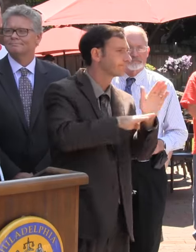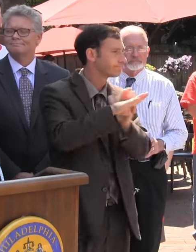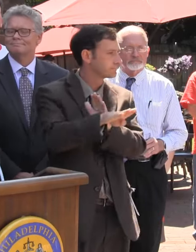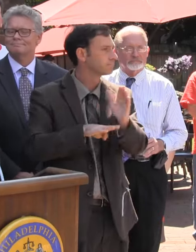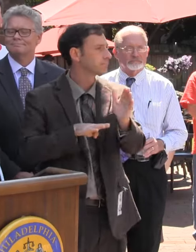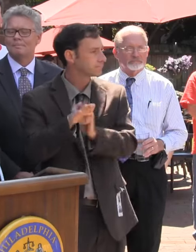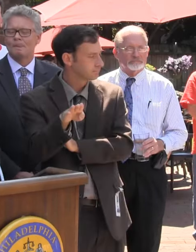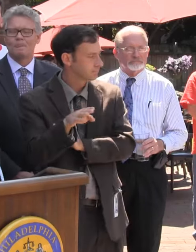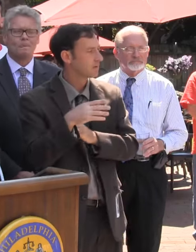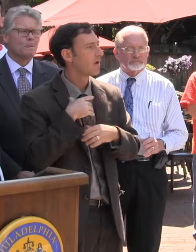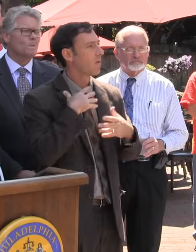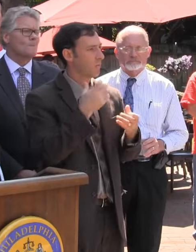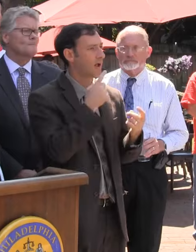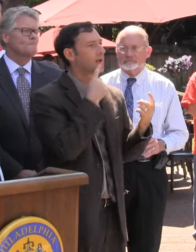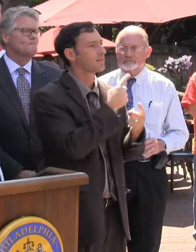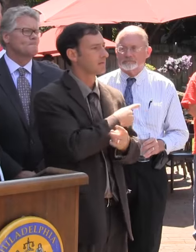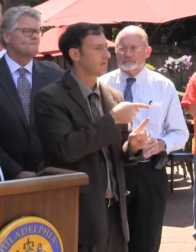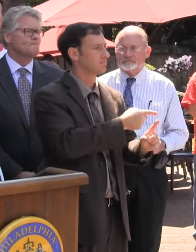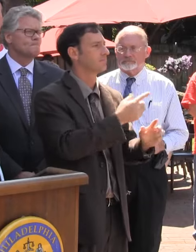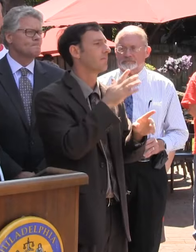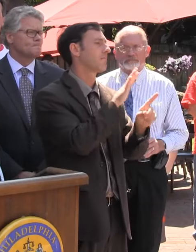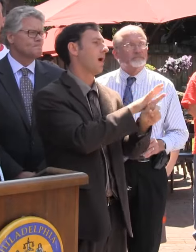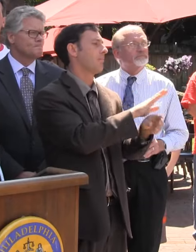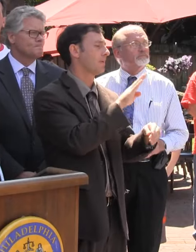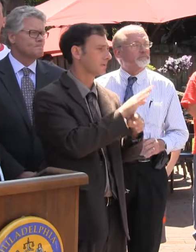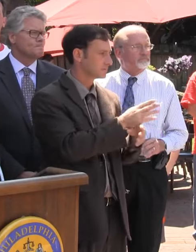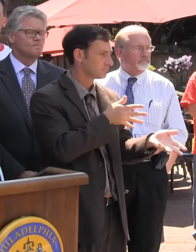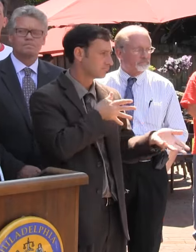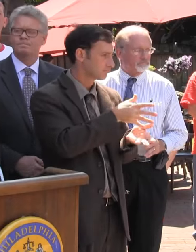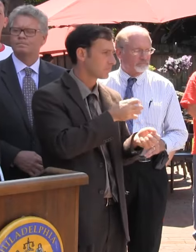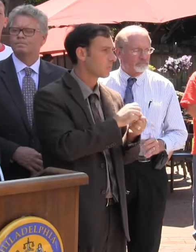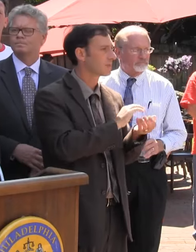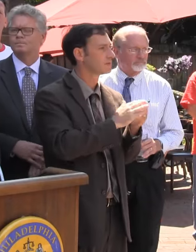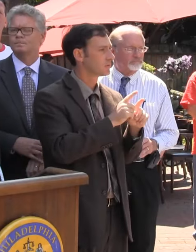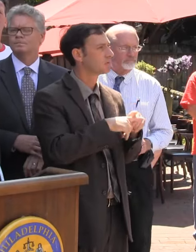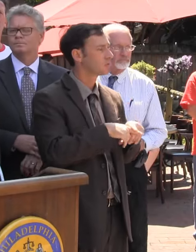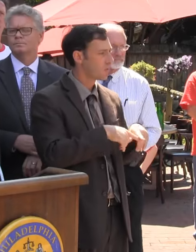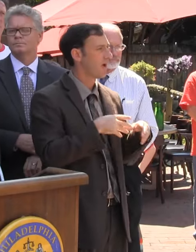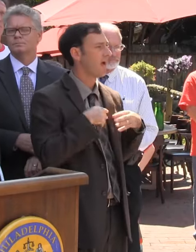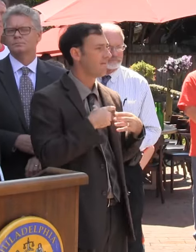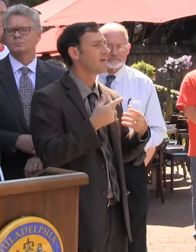that very well known businesses with the city, to accommodate limited deliveries, and therefore